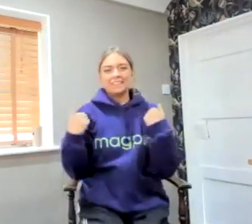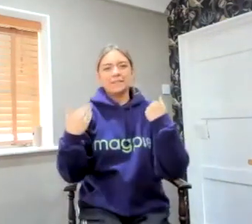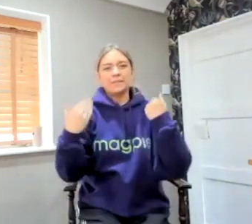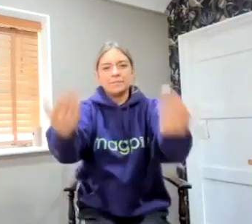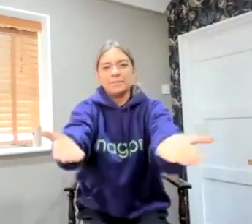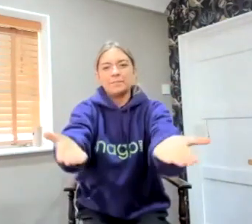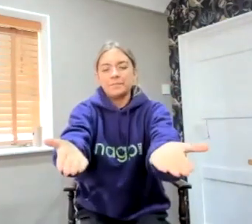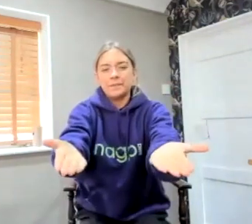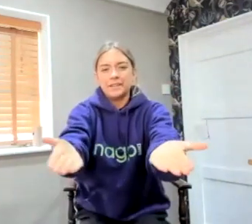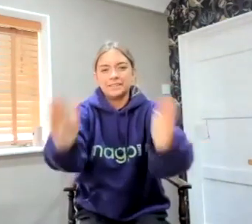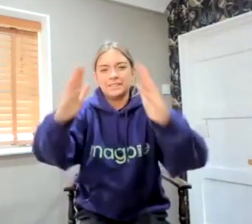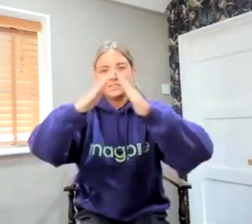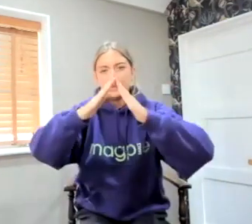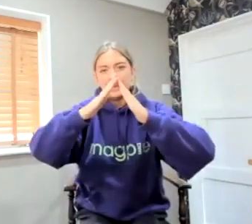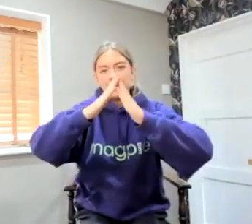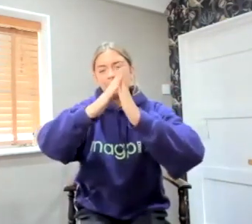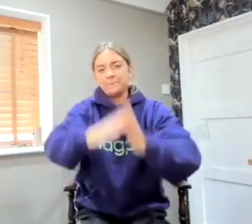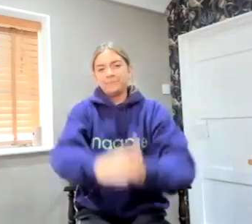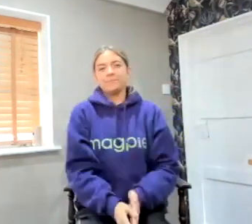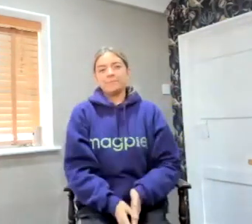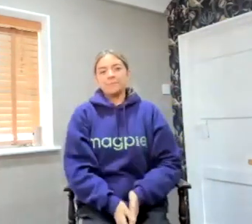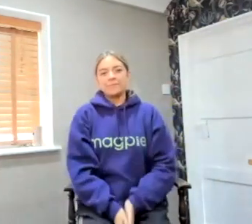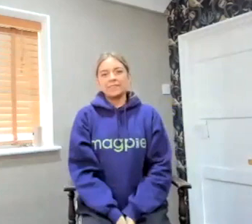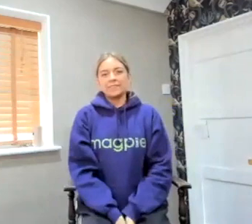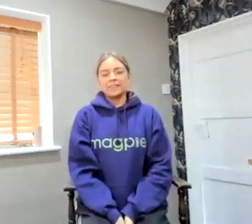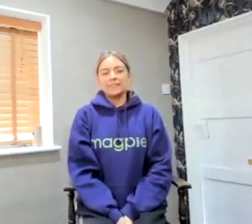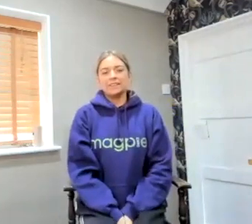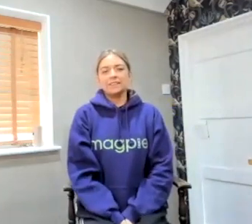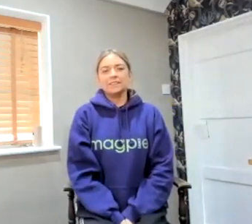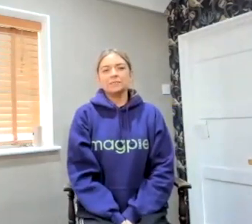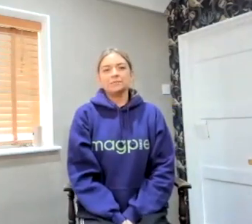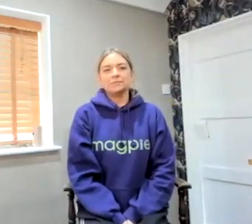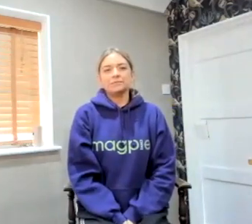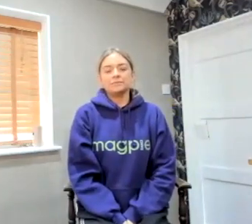great welcome to your home your time for name and shape